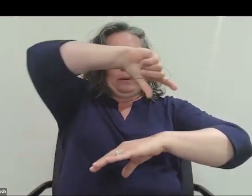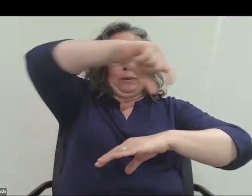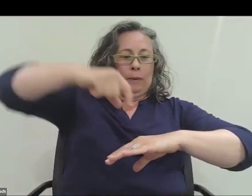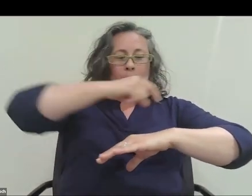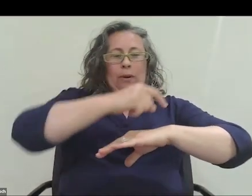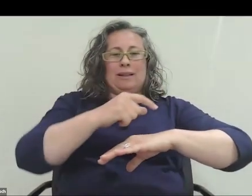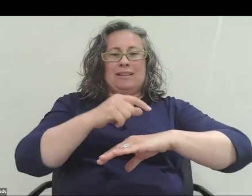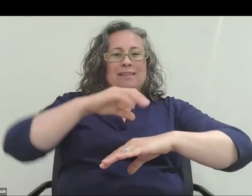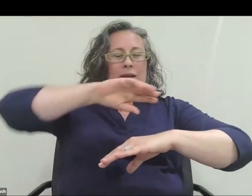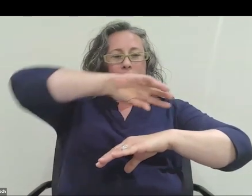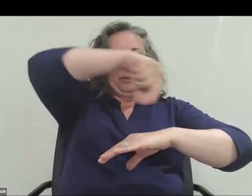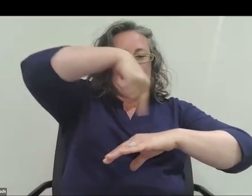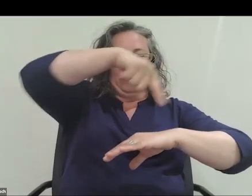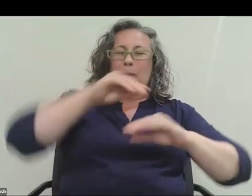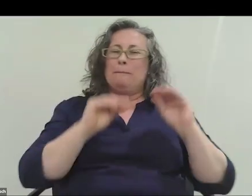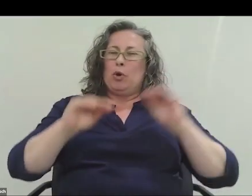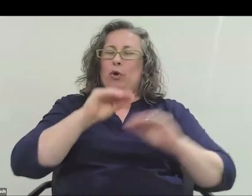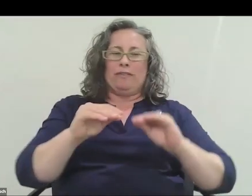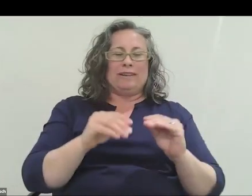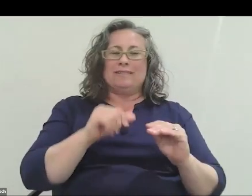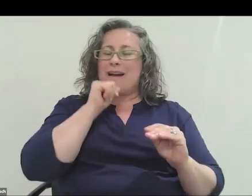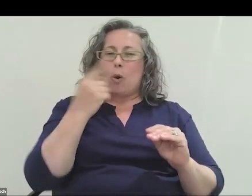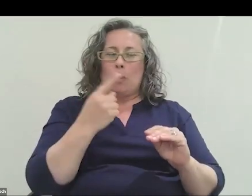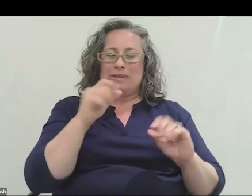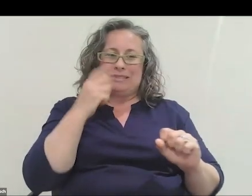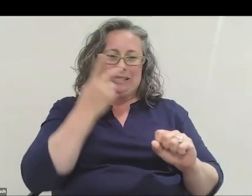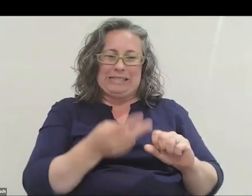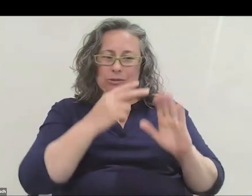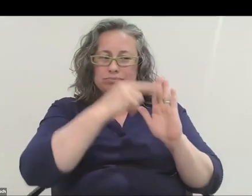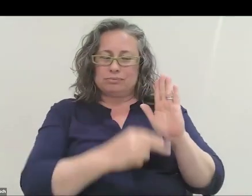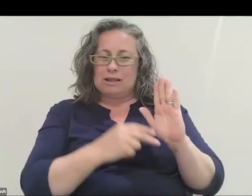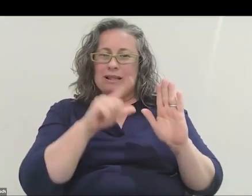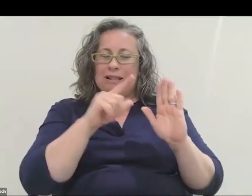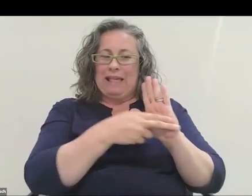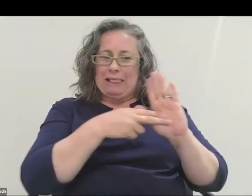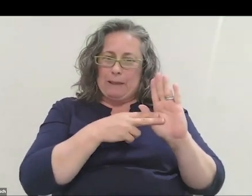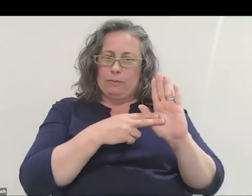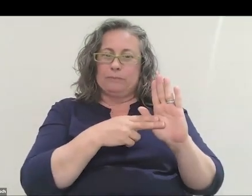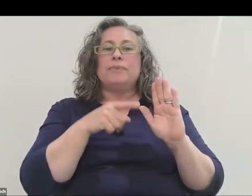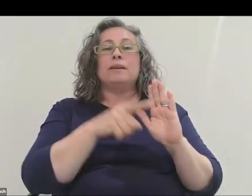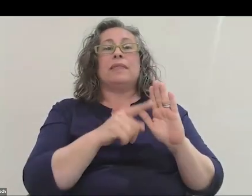wasn't always on the right side. They improved their design by making a stand with the Braille label, and those have been used